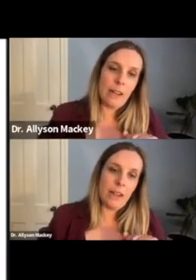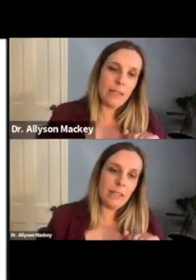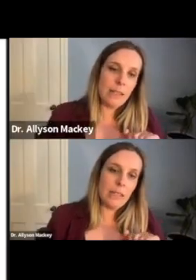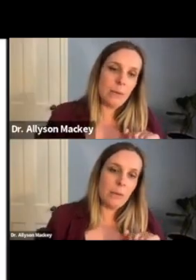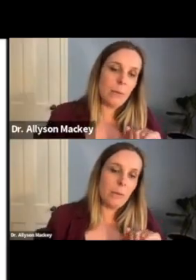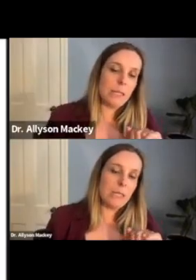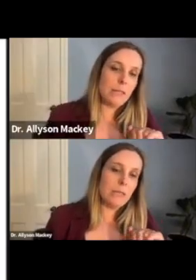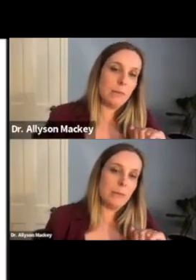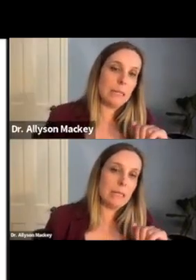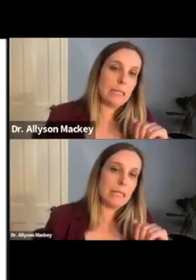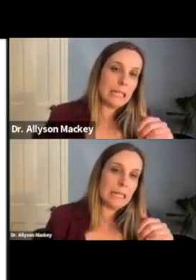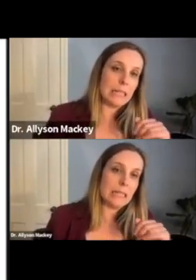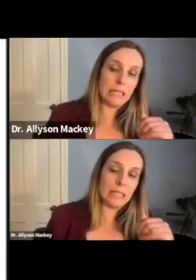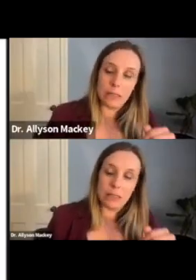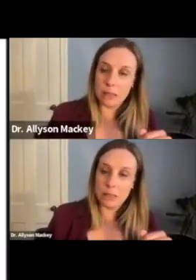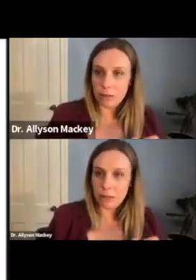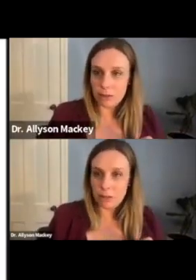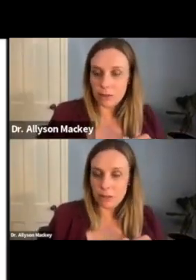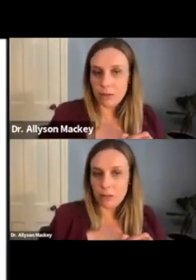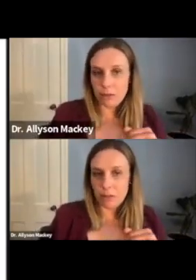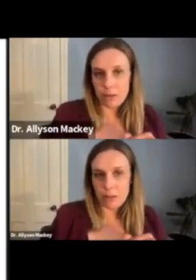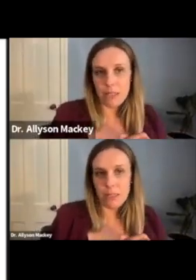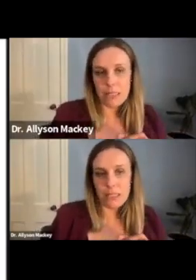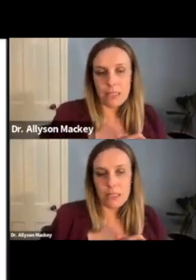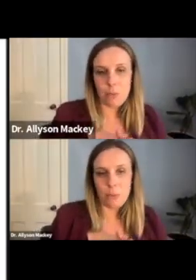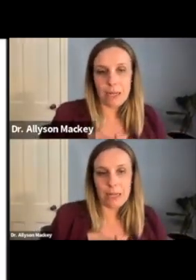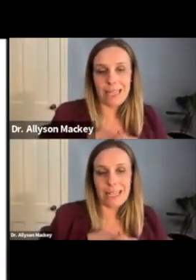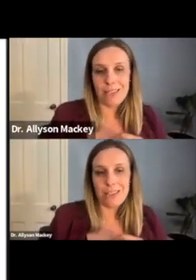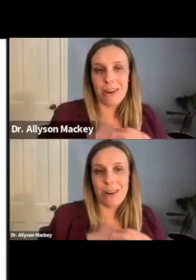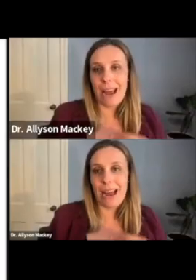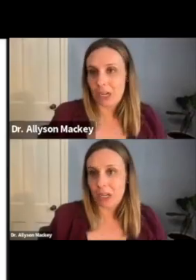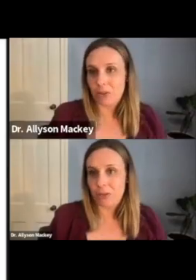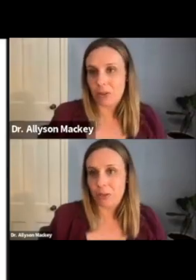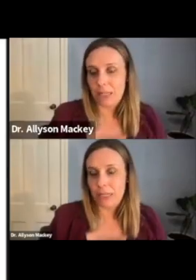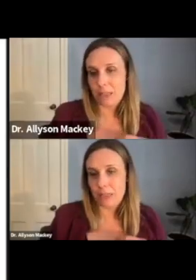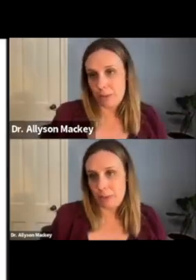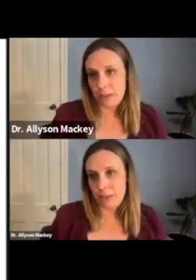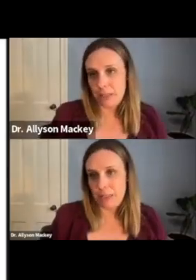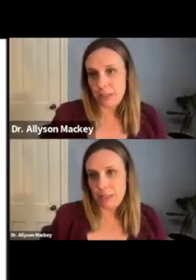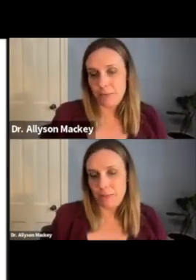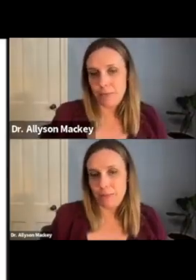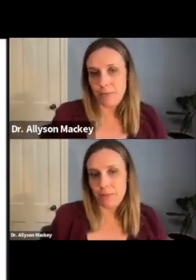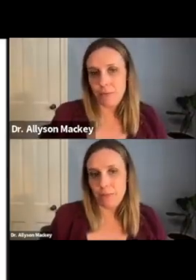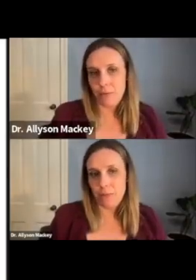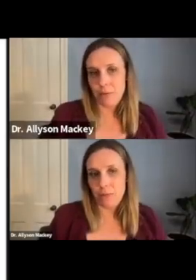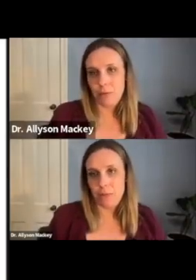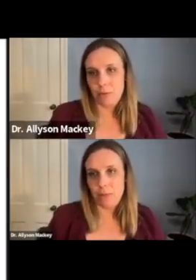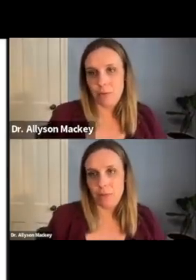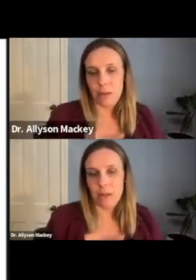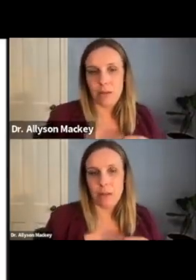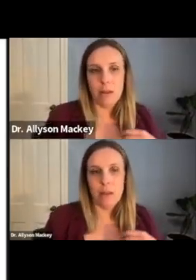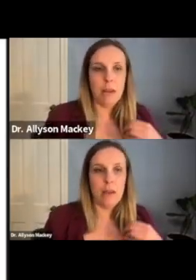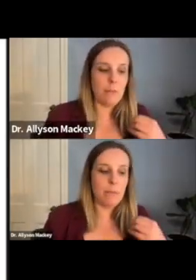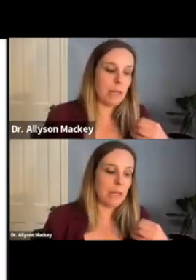and finally we want to get a little closer ultimately to what kids are actually experiencing